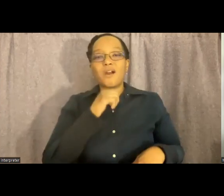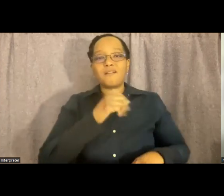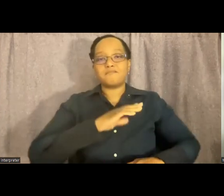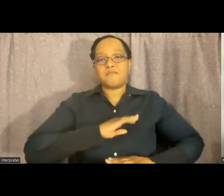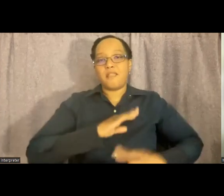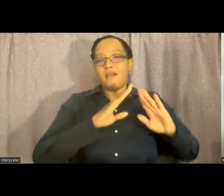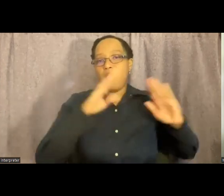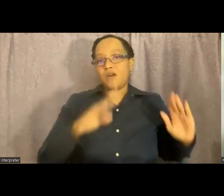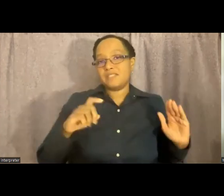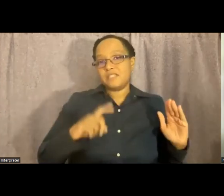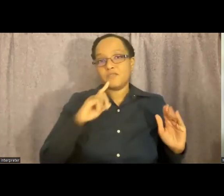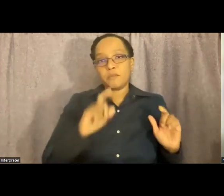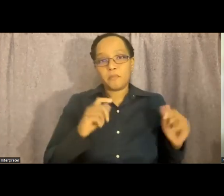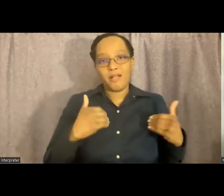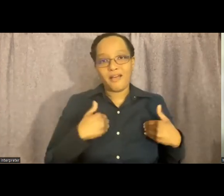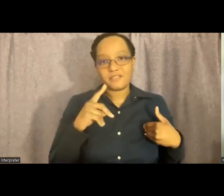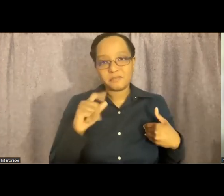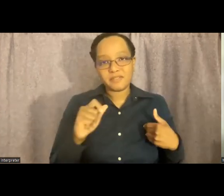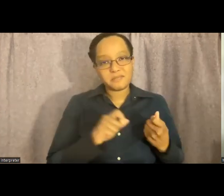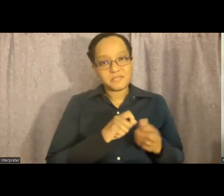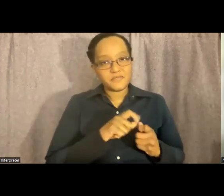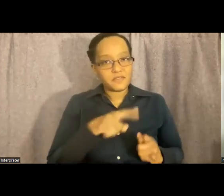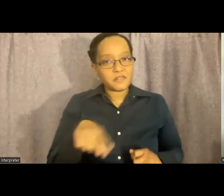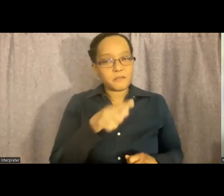people with disabilities who use supportive services.